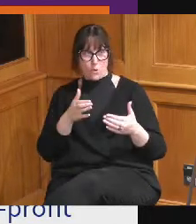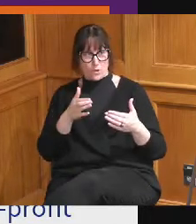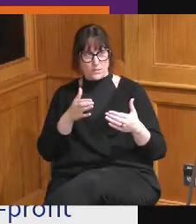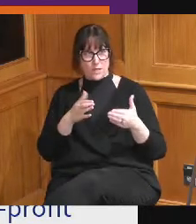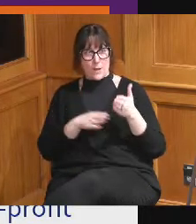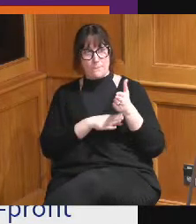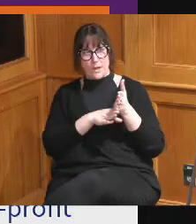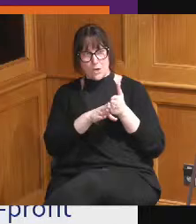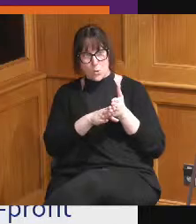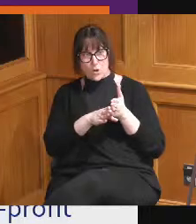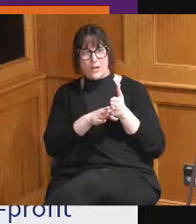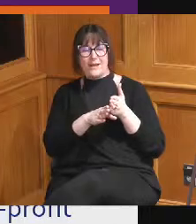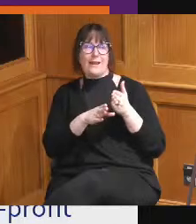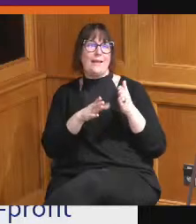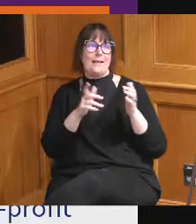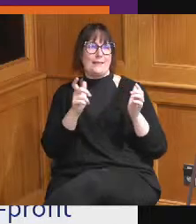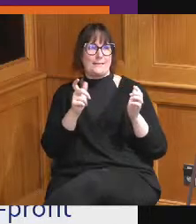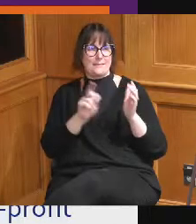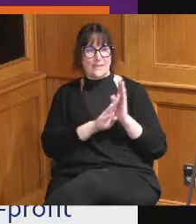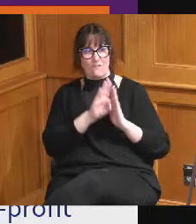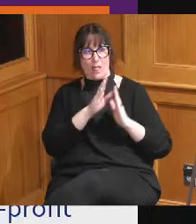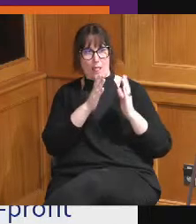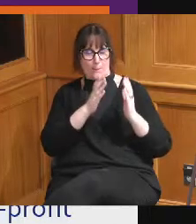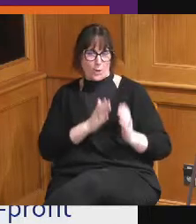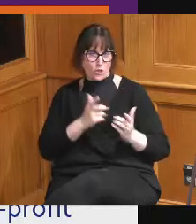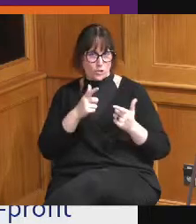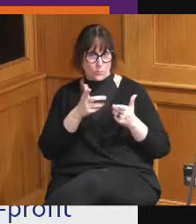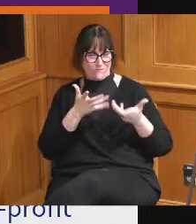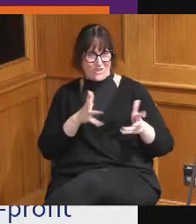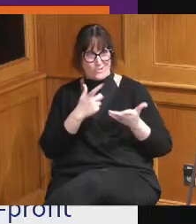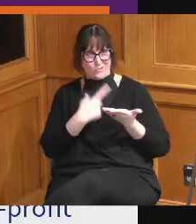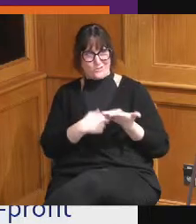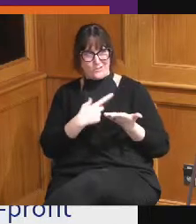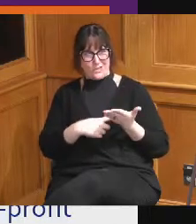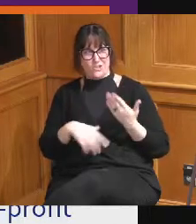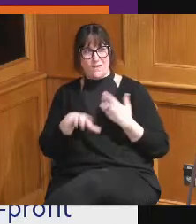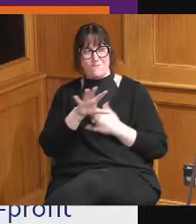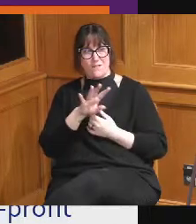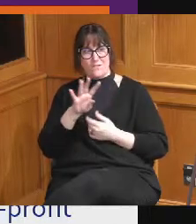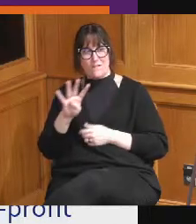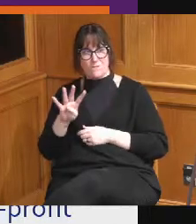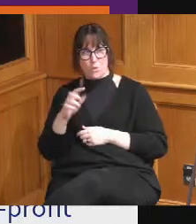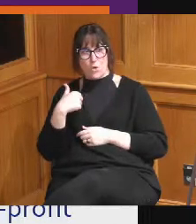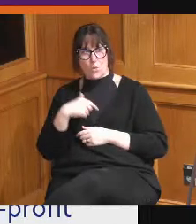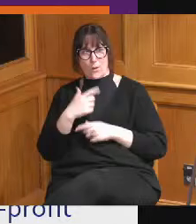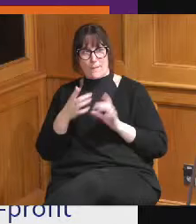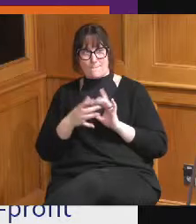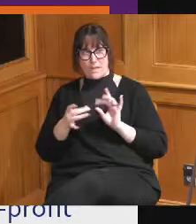as we as we discussed of the 54 projects we mentioned 12 or by eight different small or